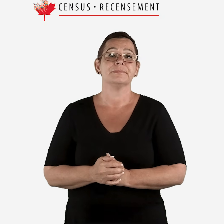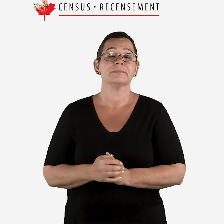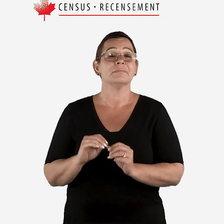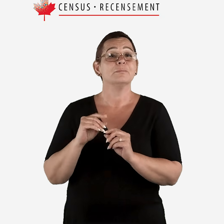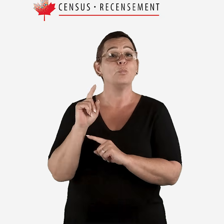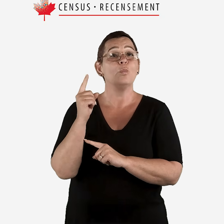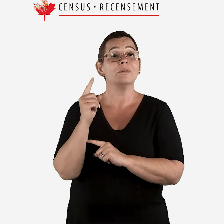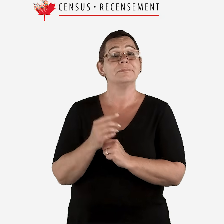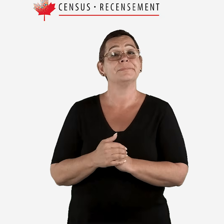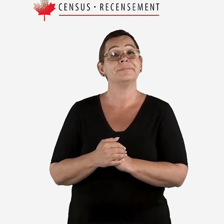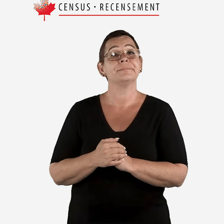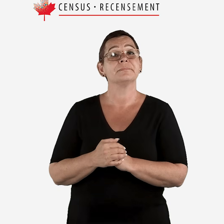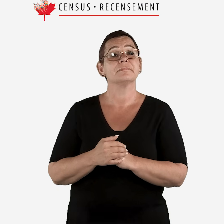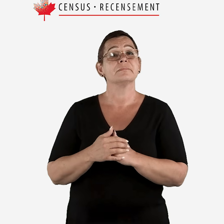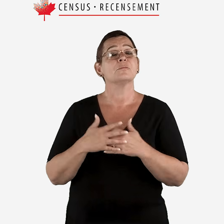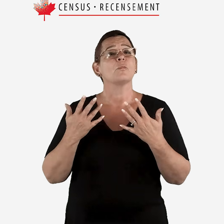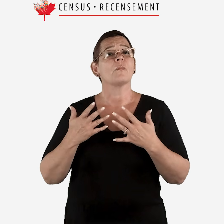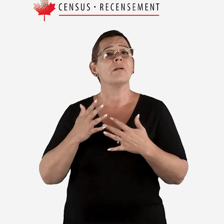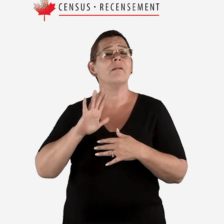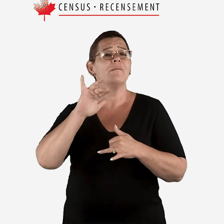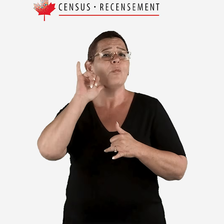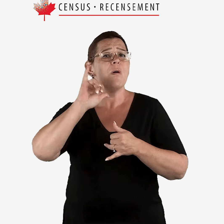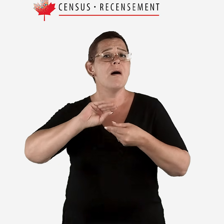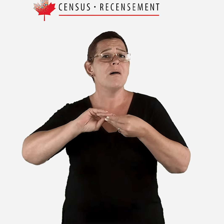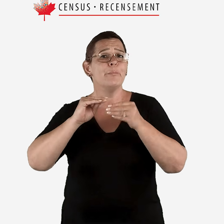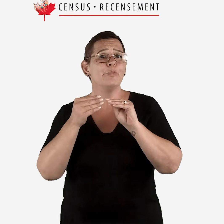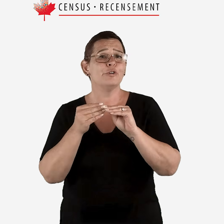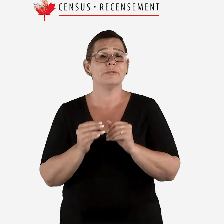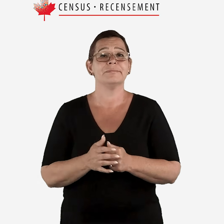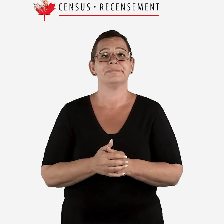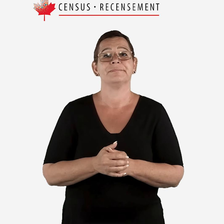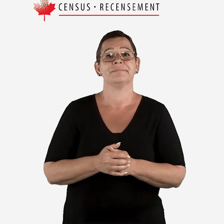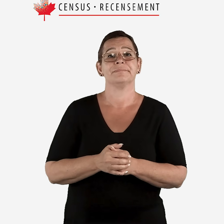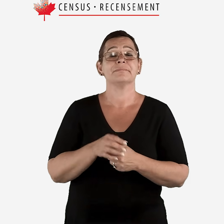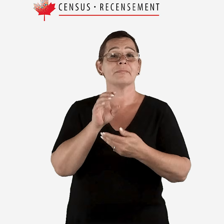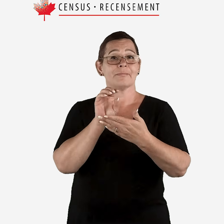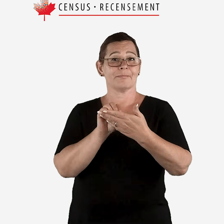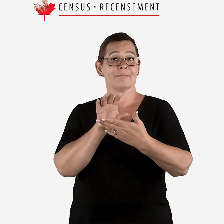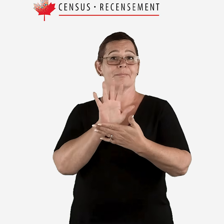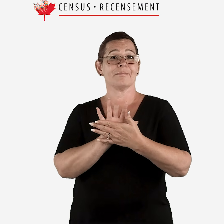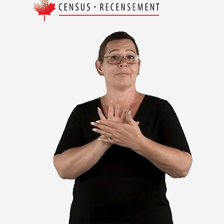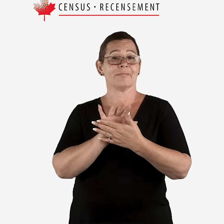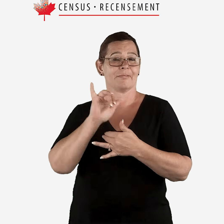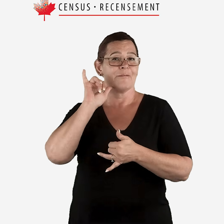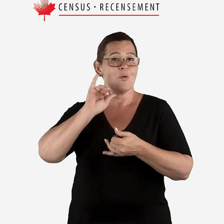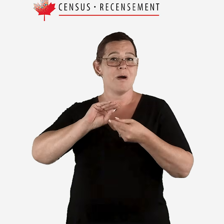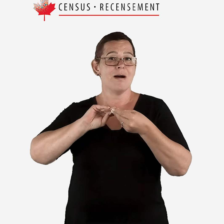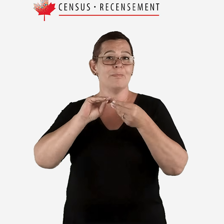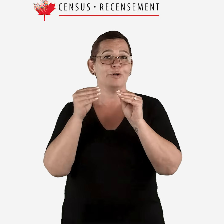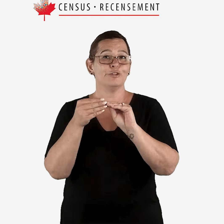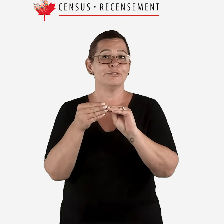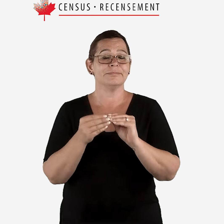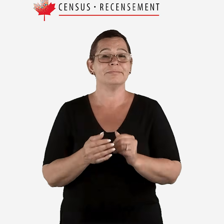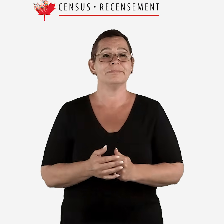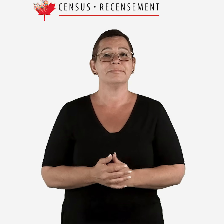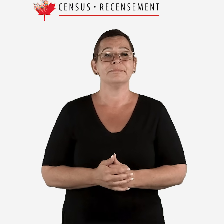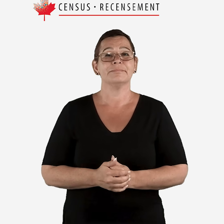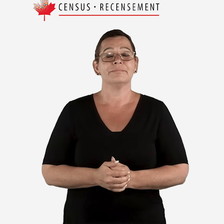1. What is your telephone number? Write-in field: Telephone number